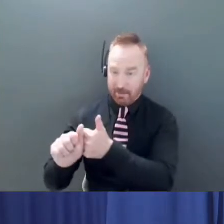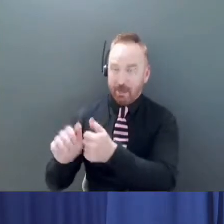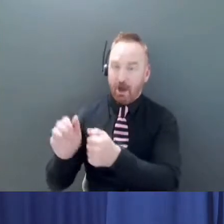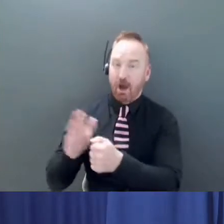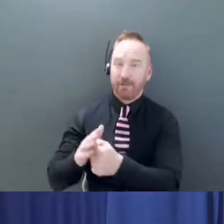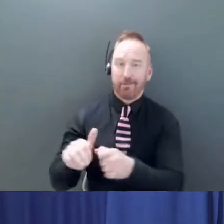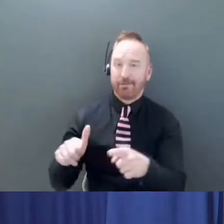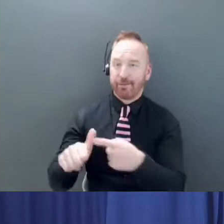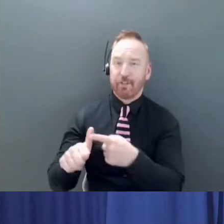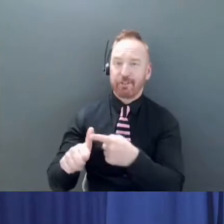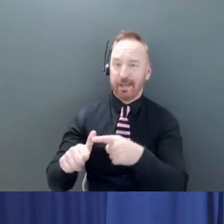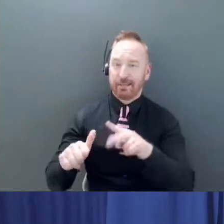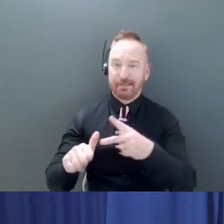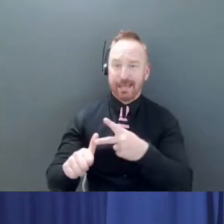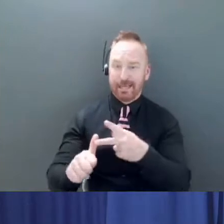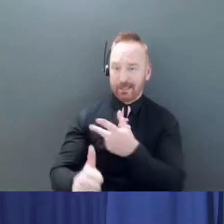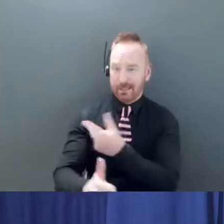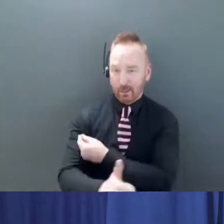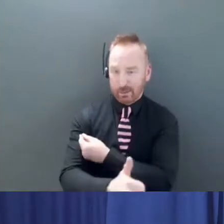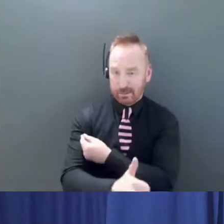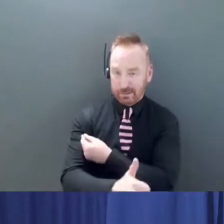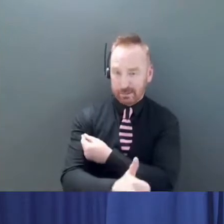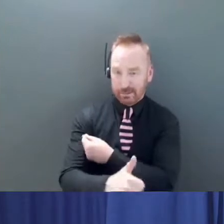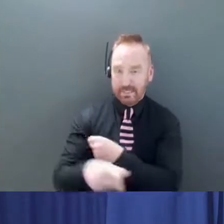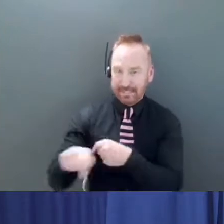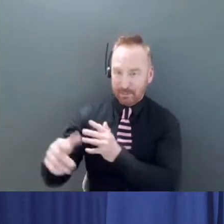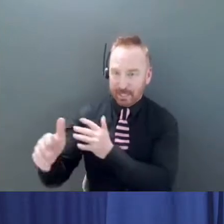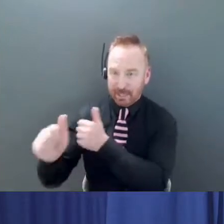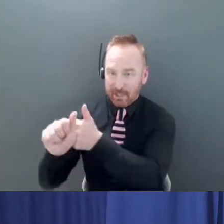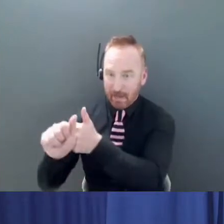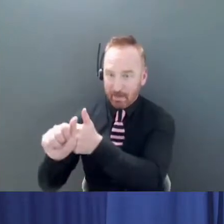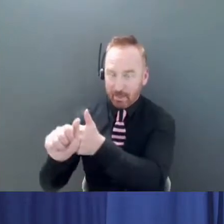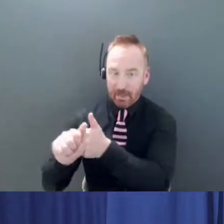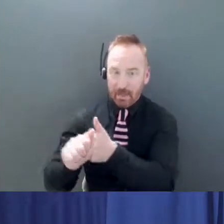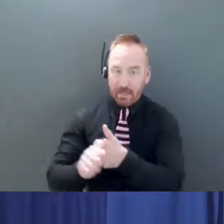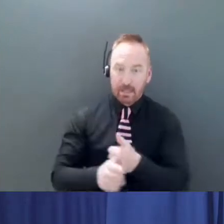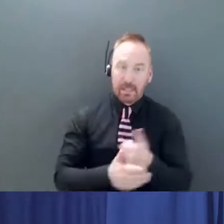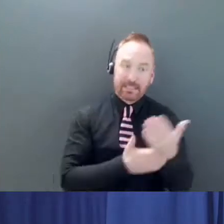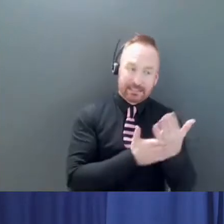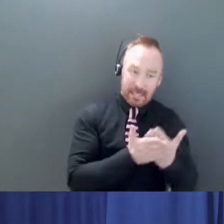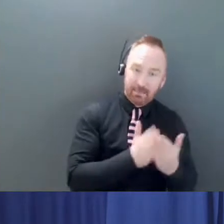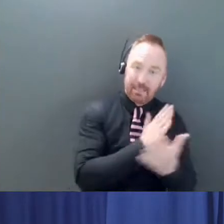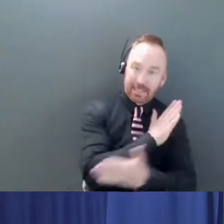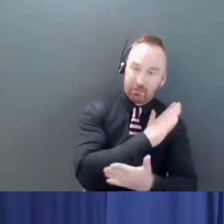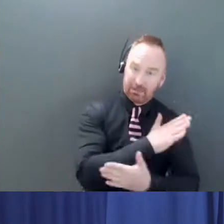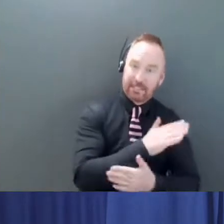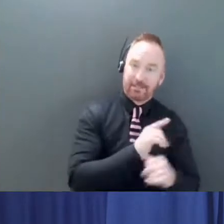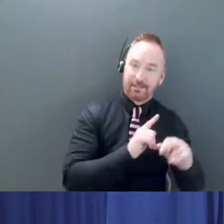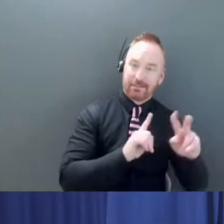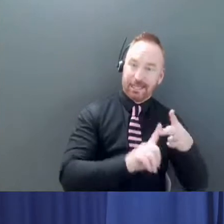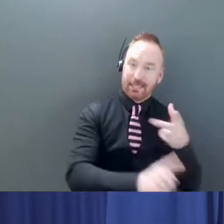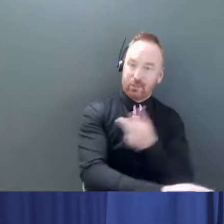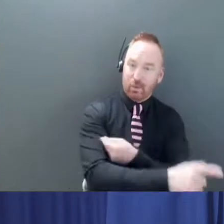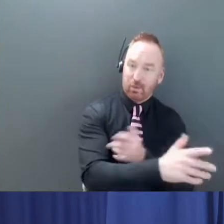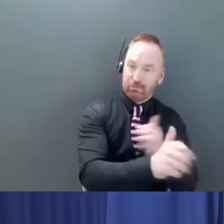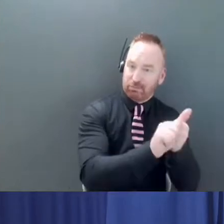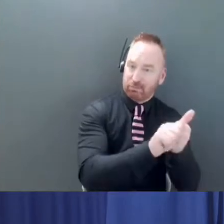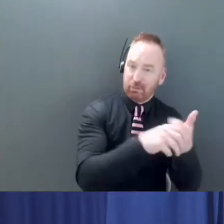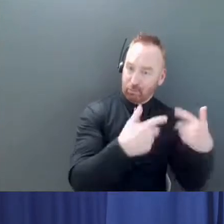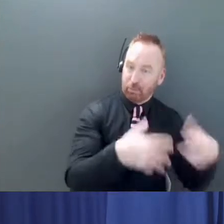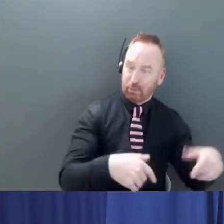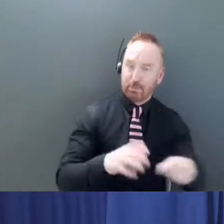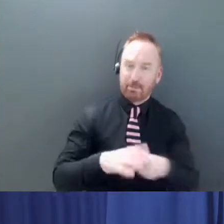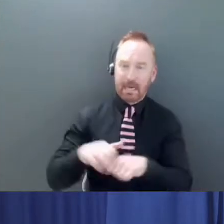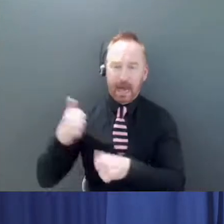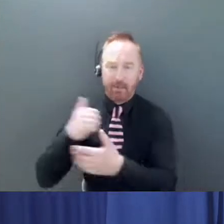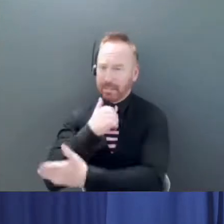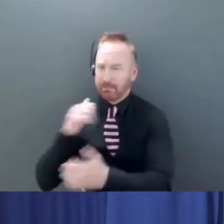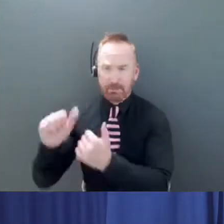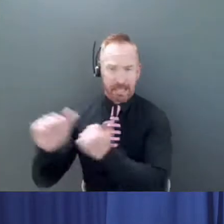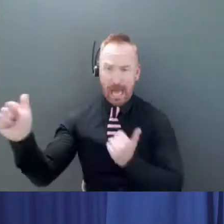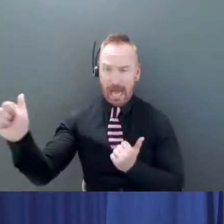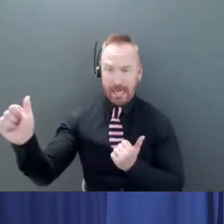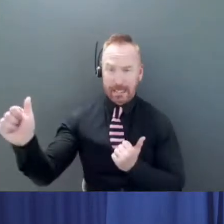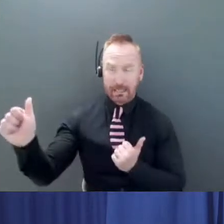So there are many